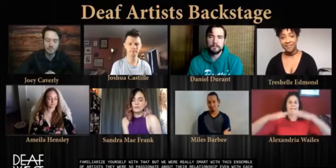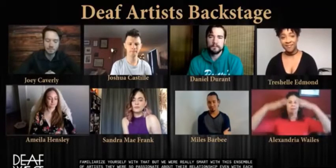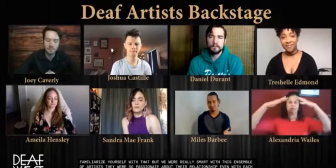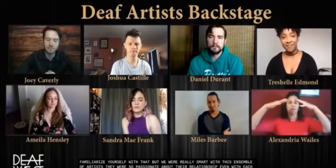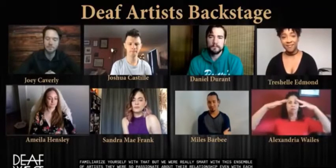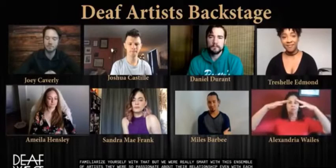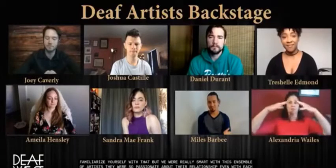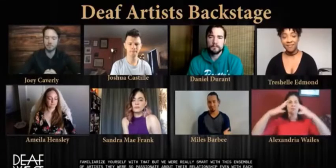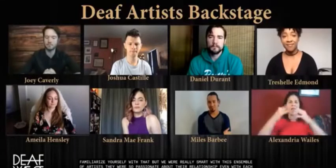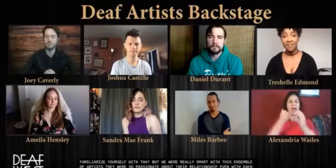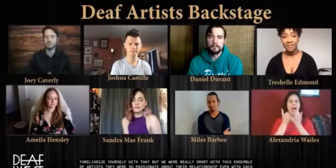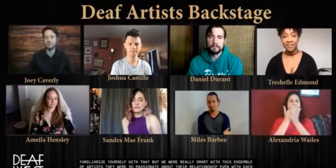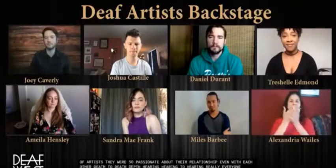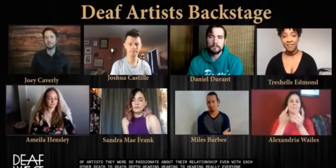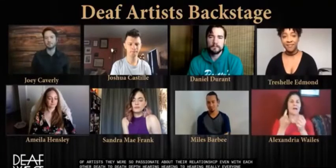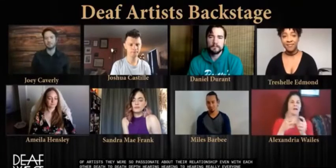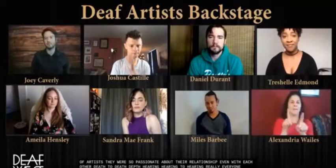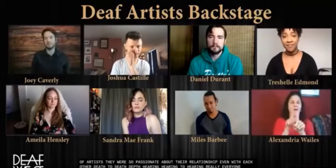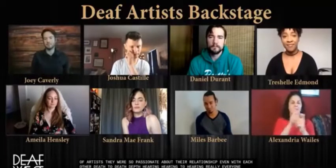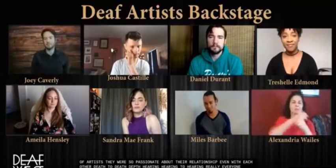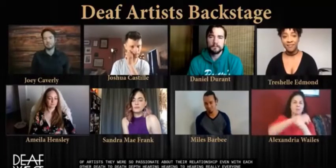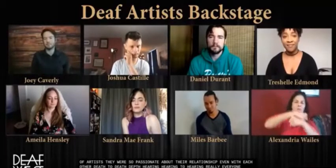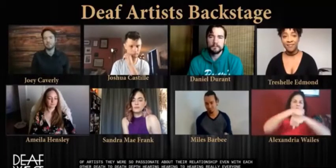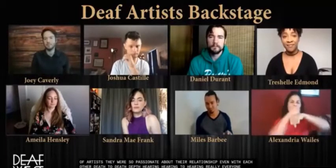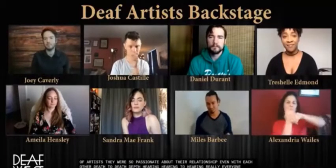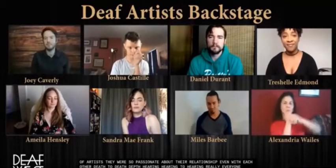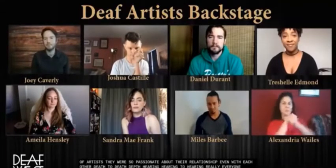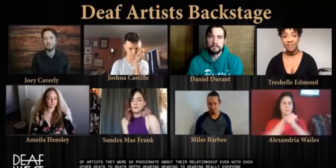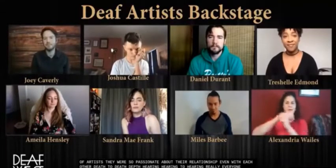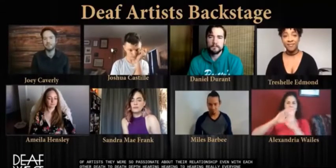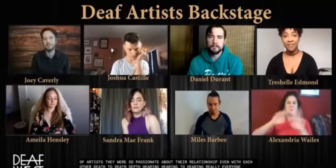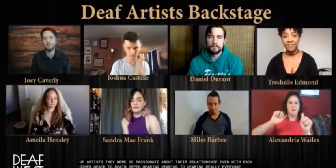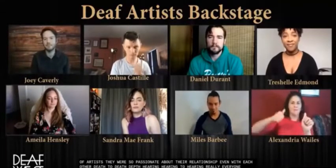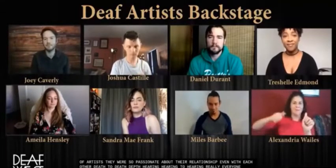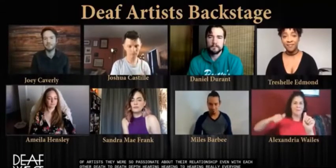There were a lot of points where we were building tension throughout the show.